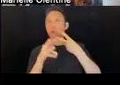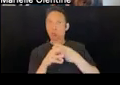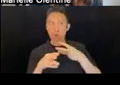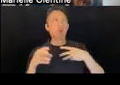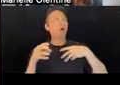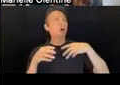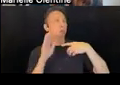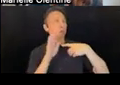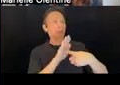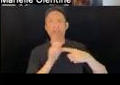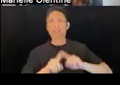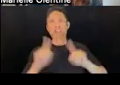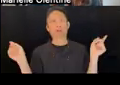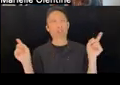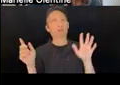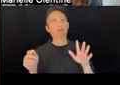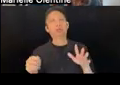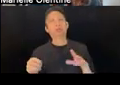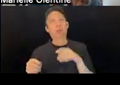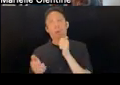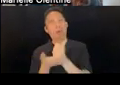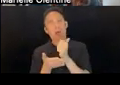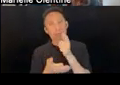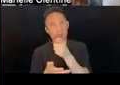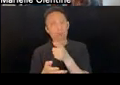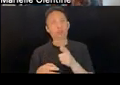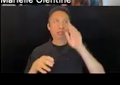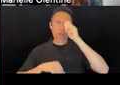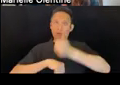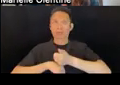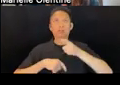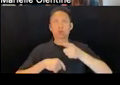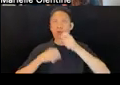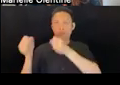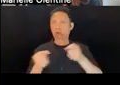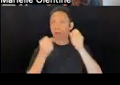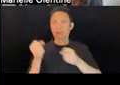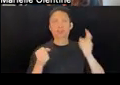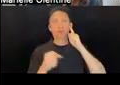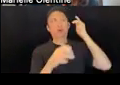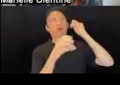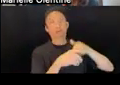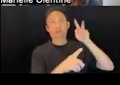to wait until the film is done, and if you have questions about what a festival will and won't accept, you can write to the programmers outside of